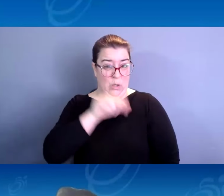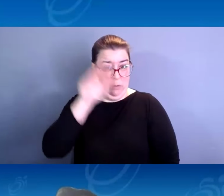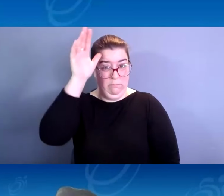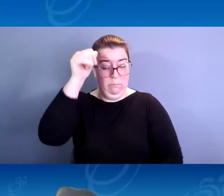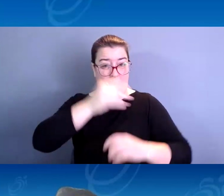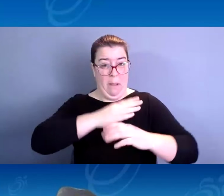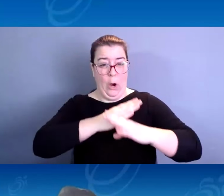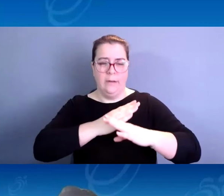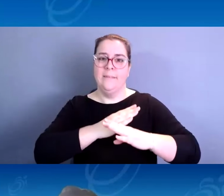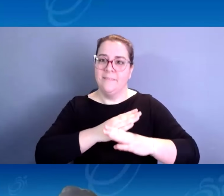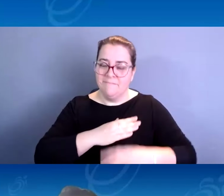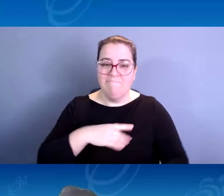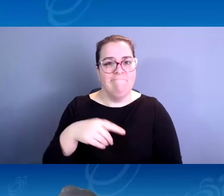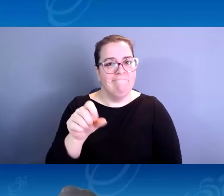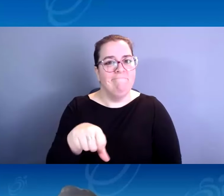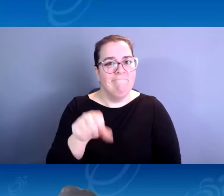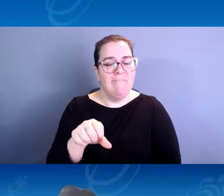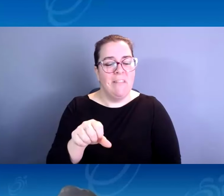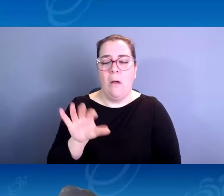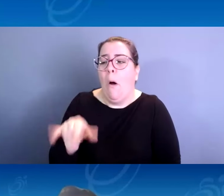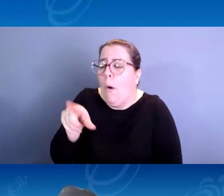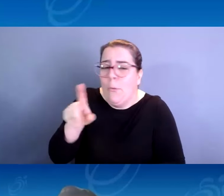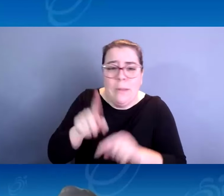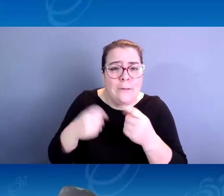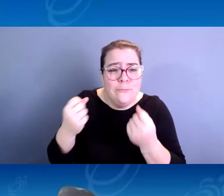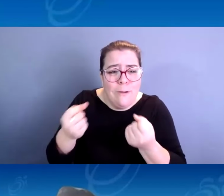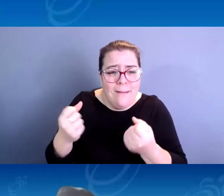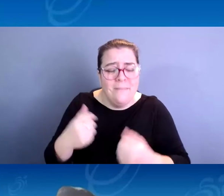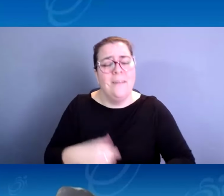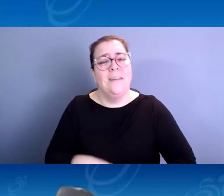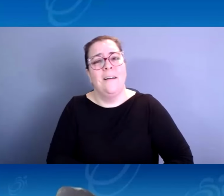thinking that we, we can't drive or, do other things.